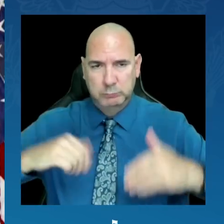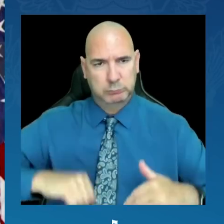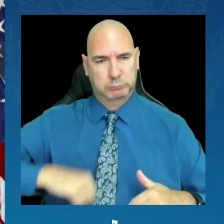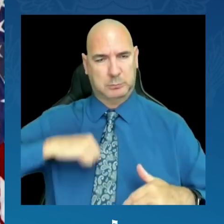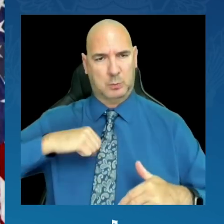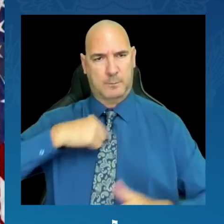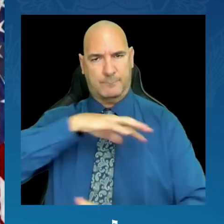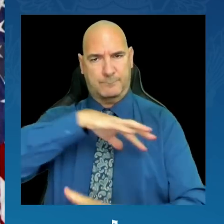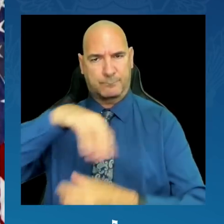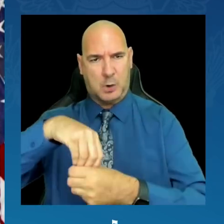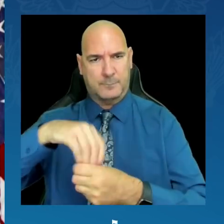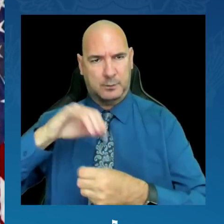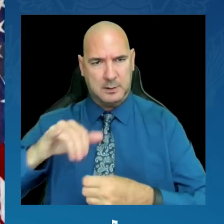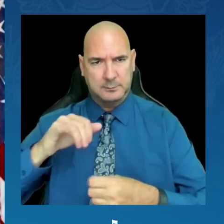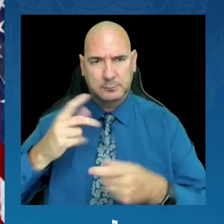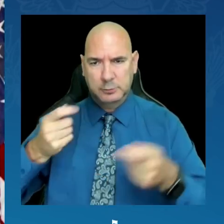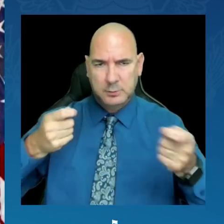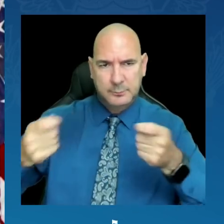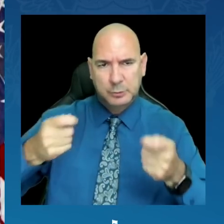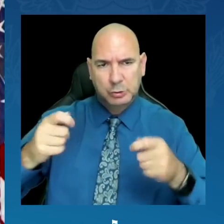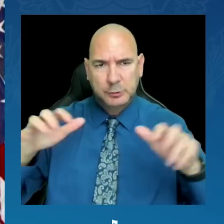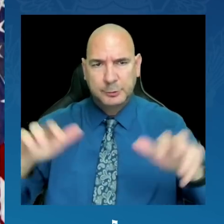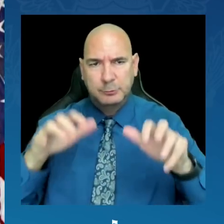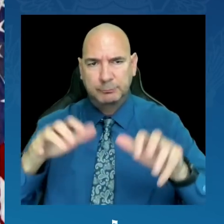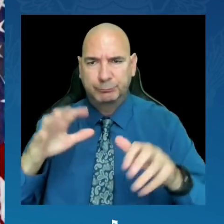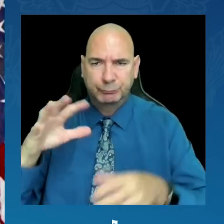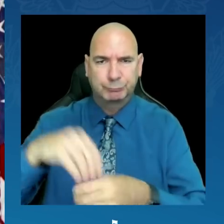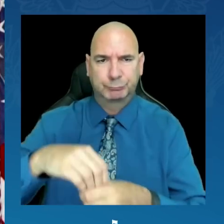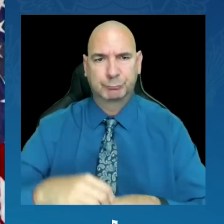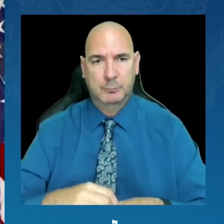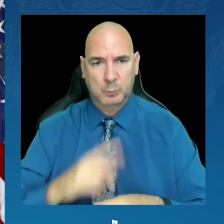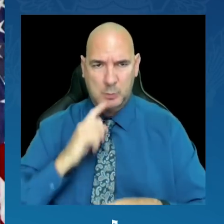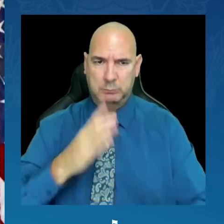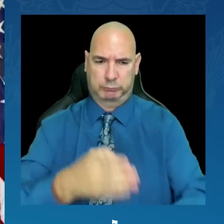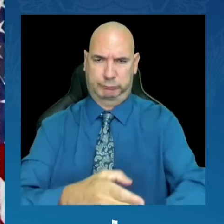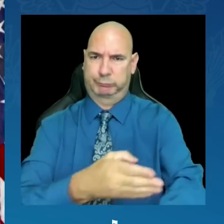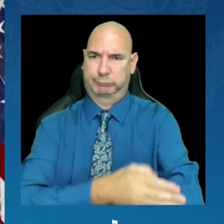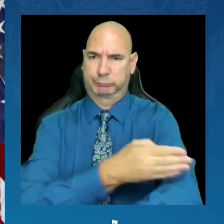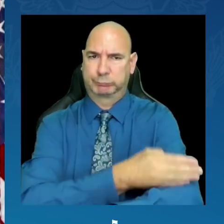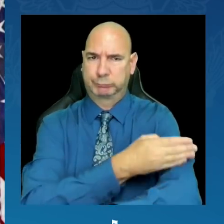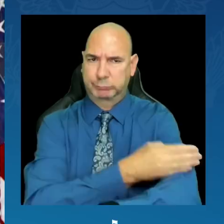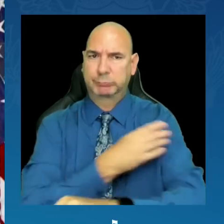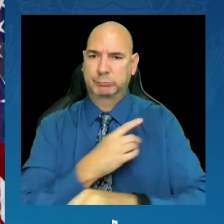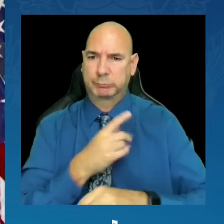will improve maternal care in this country and give women in Illinois greater confidence